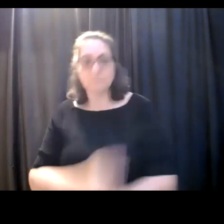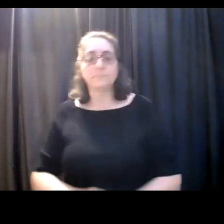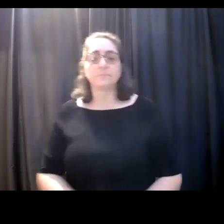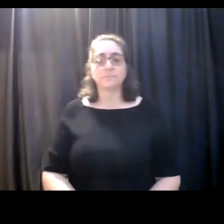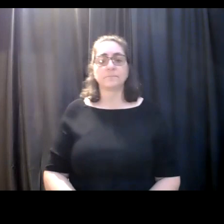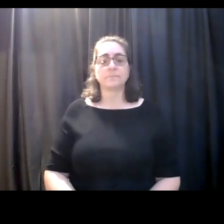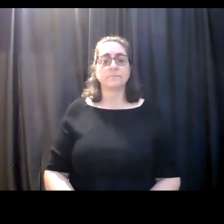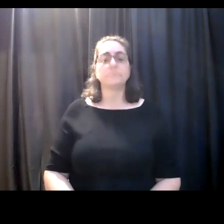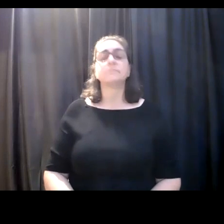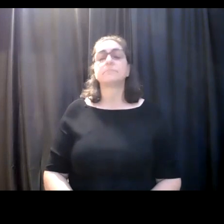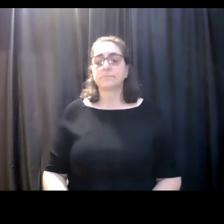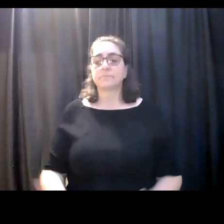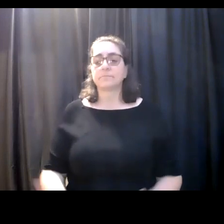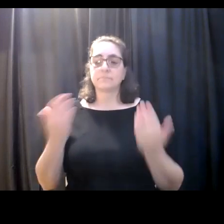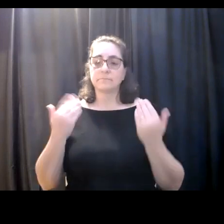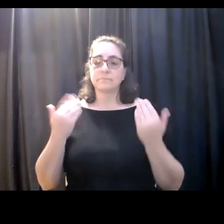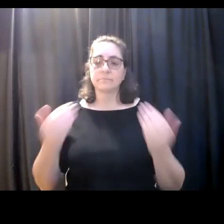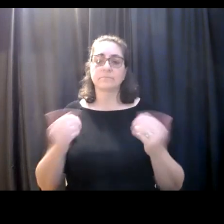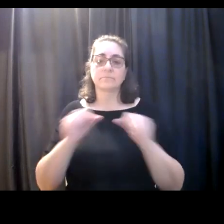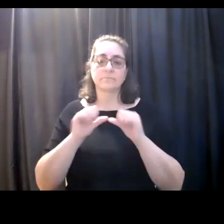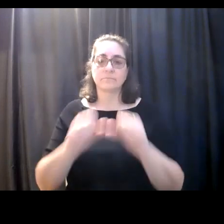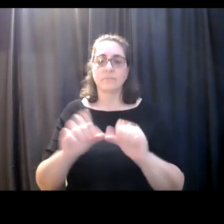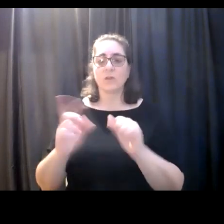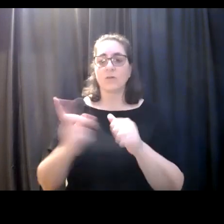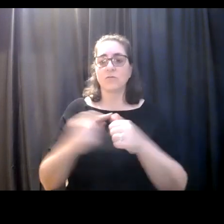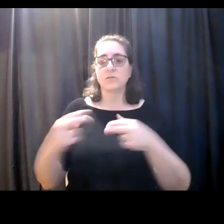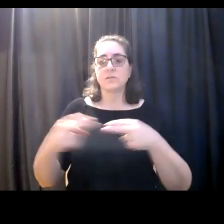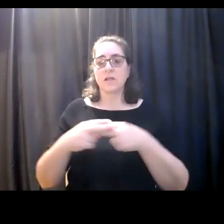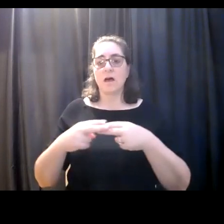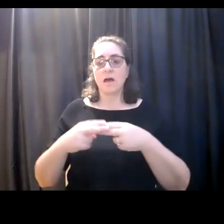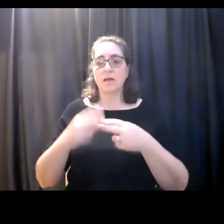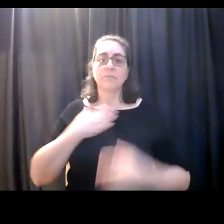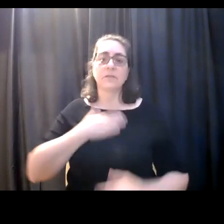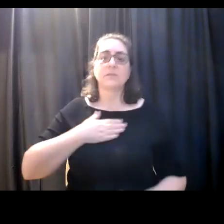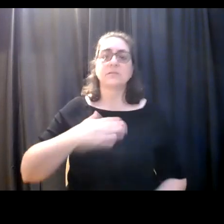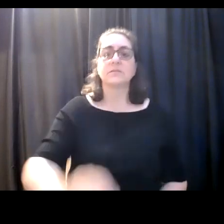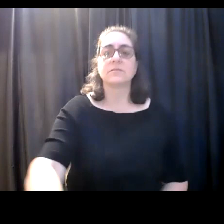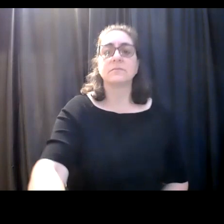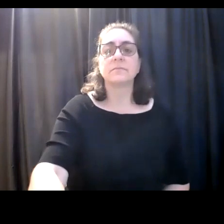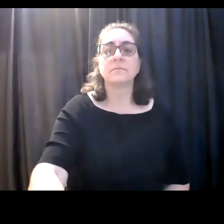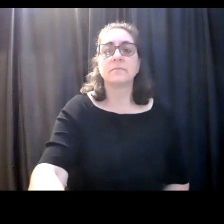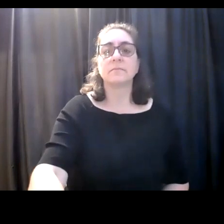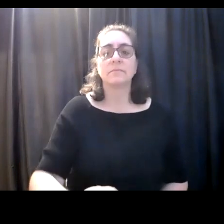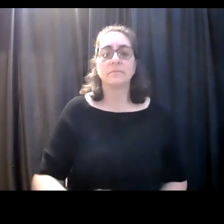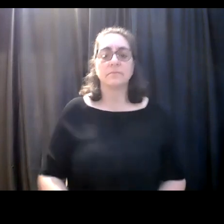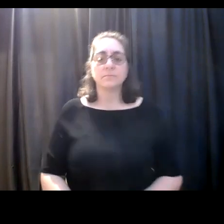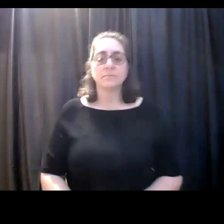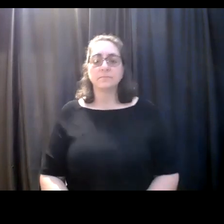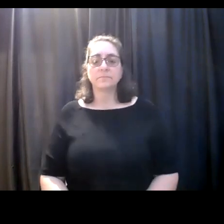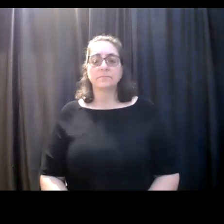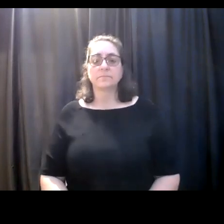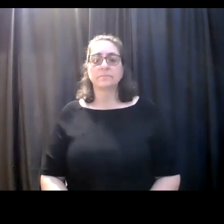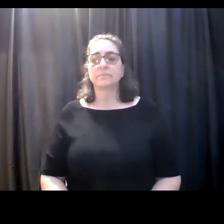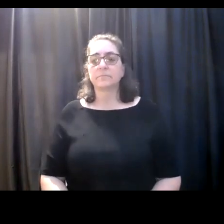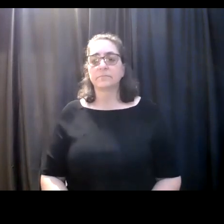distancing will be maintained throughs the visit unless related to a procedure. There will be